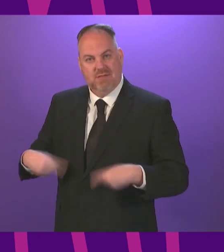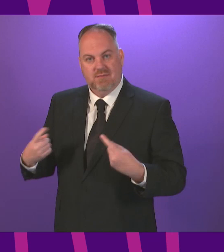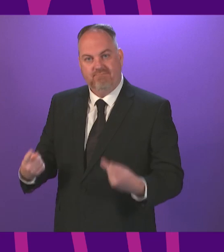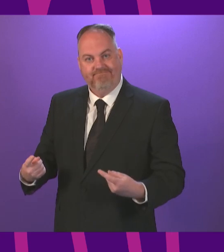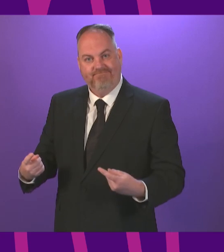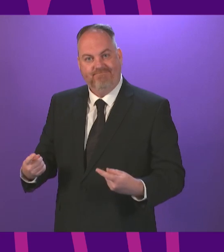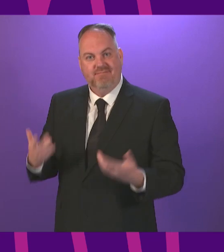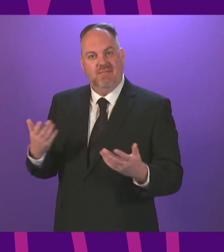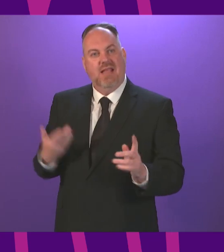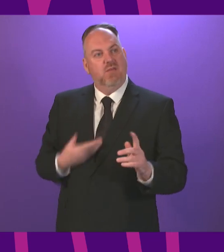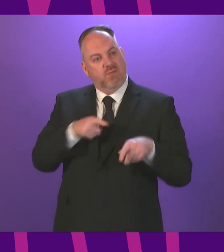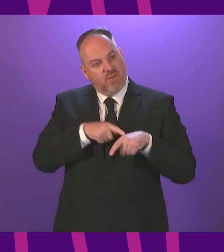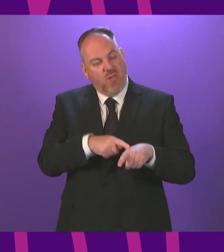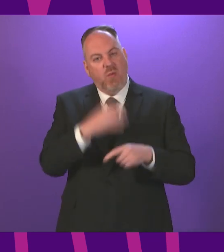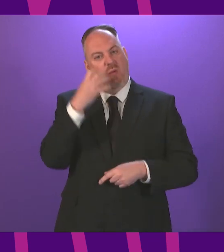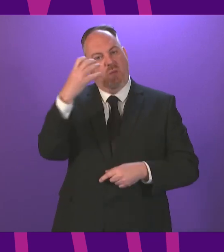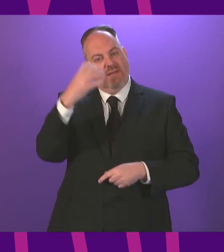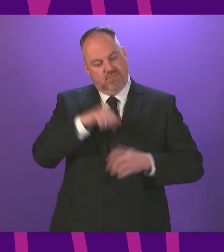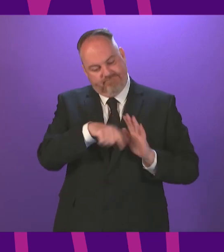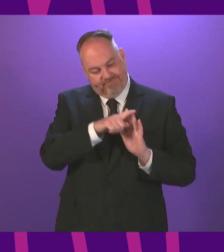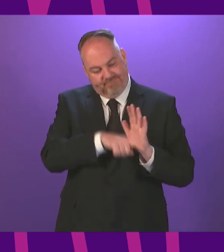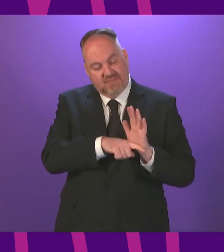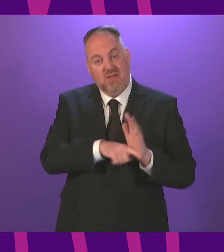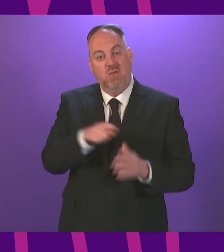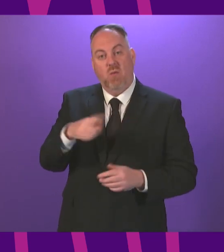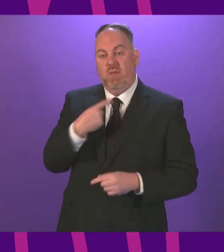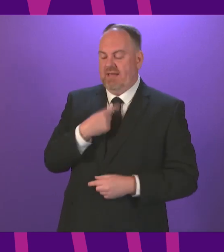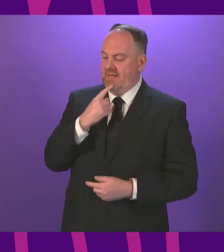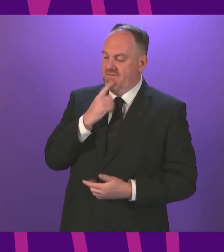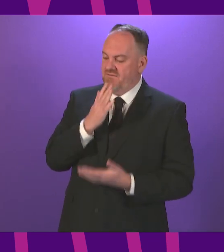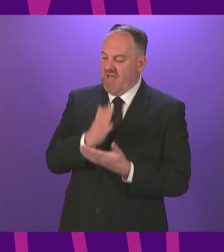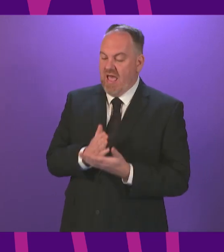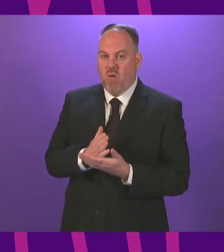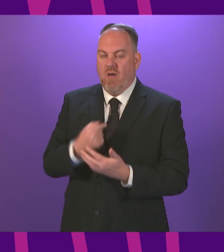If all that he had done had been to undertake his vow at the coronation to be her “liege man of life and limb”,